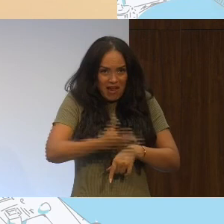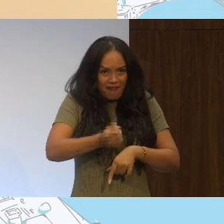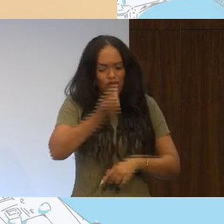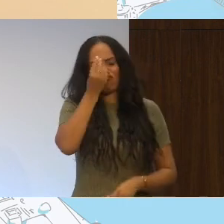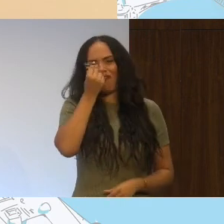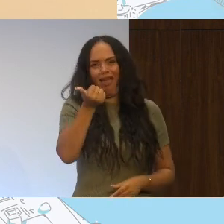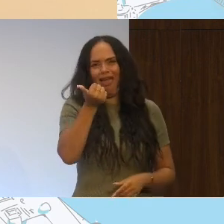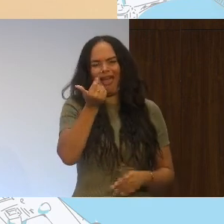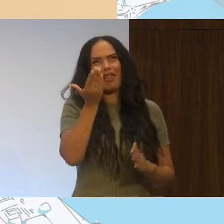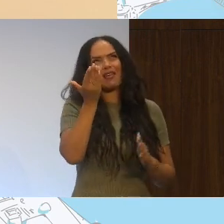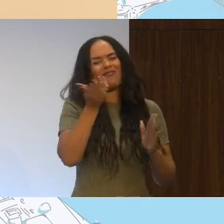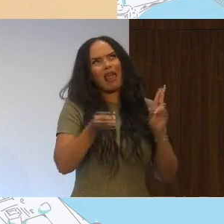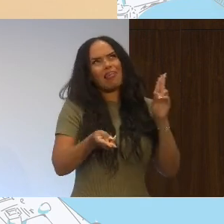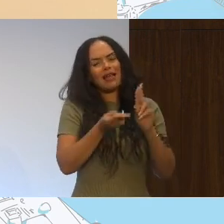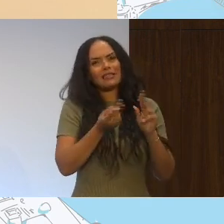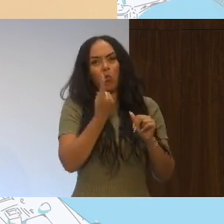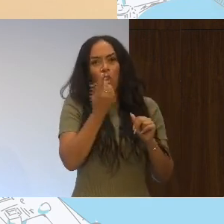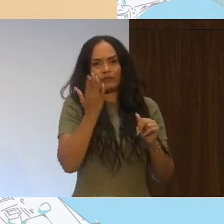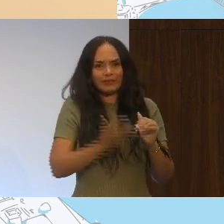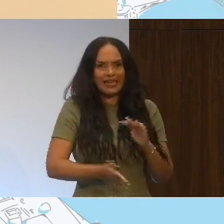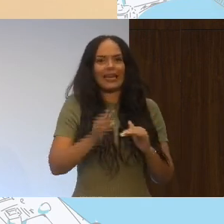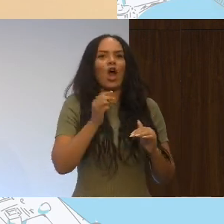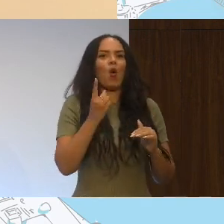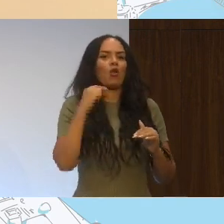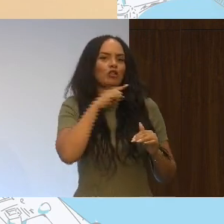one in a hundred women would have that if you track the diaries and so forth.